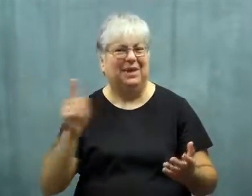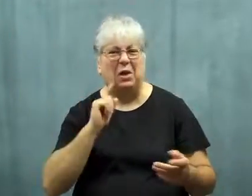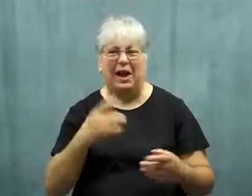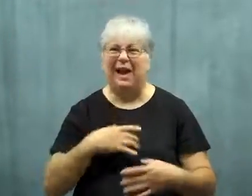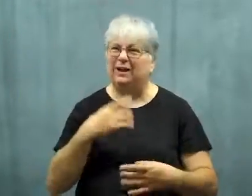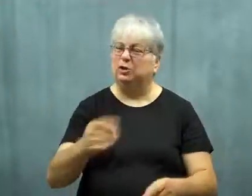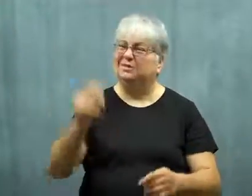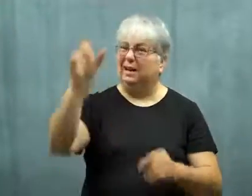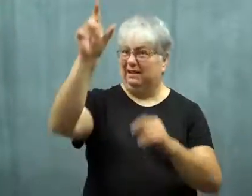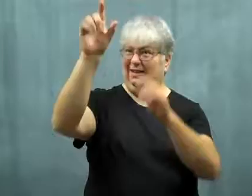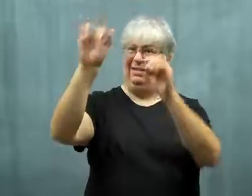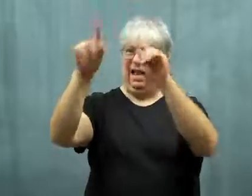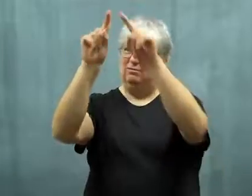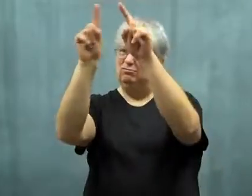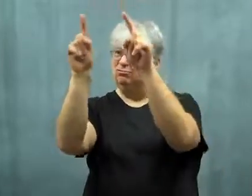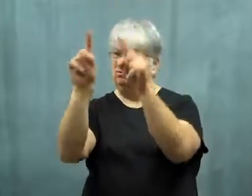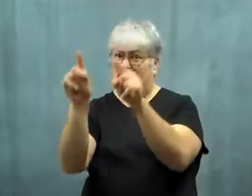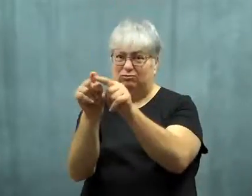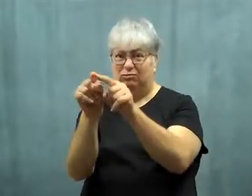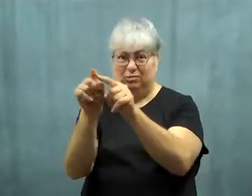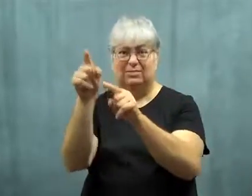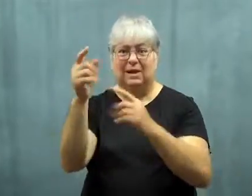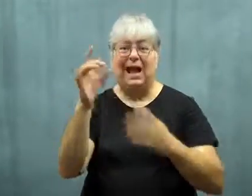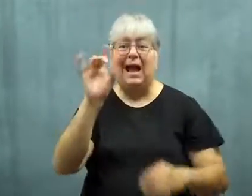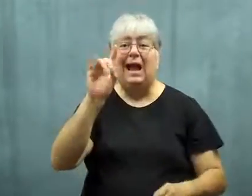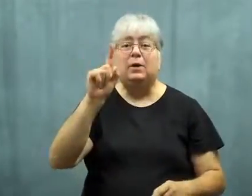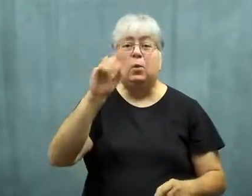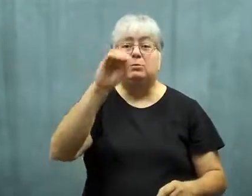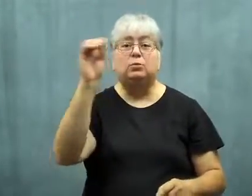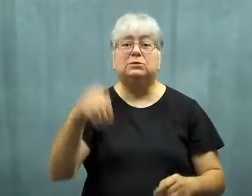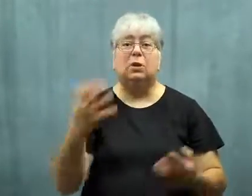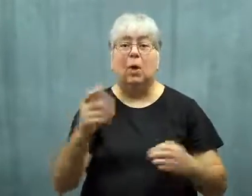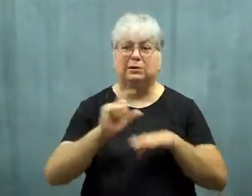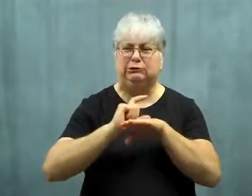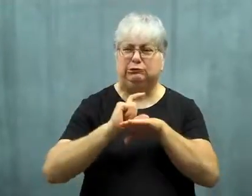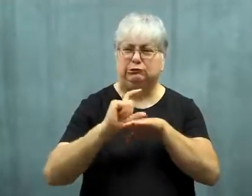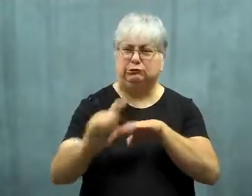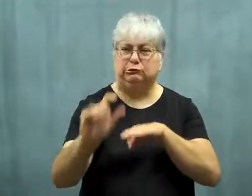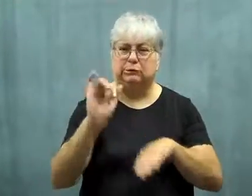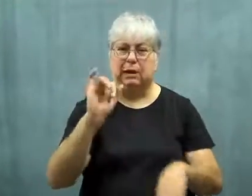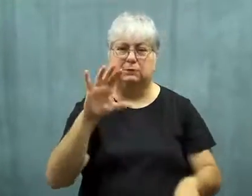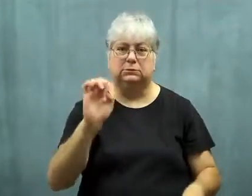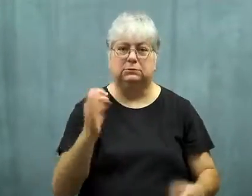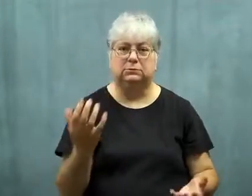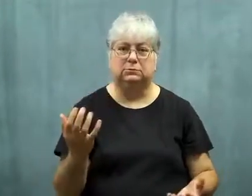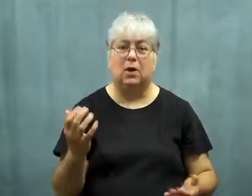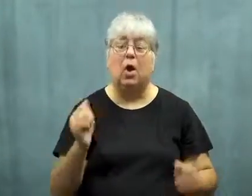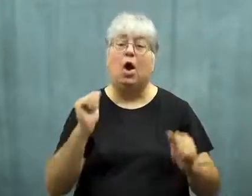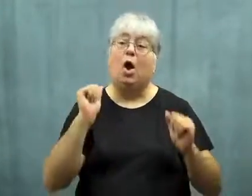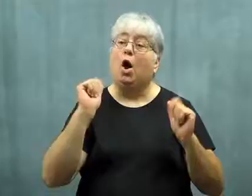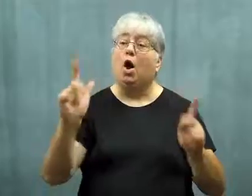The country is 81% covered with a sheet of ice.